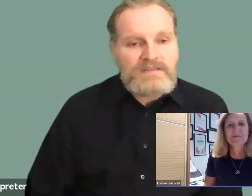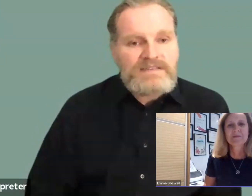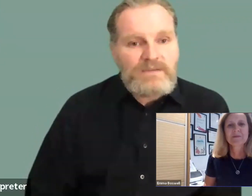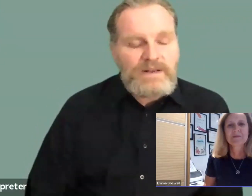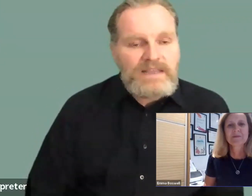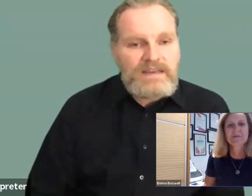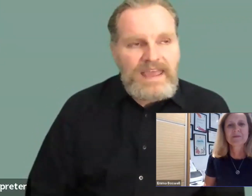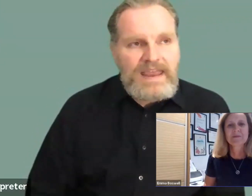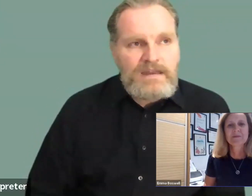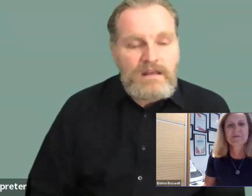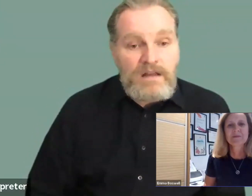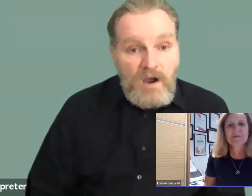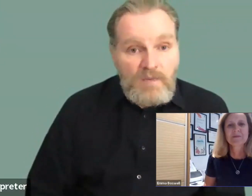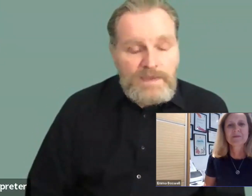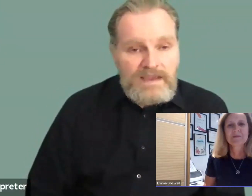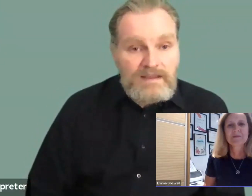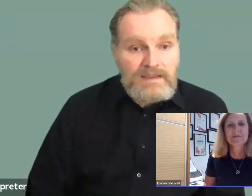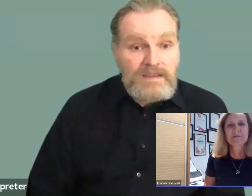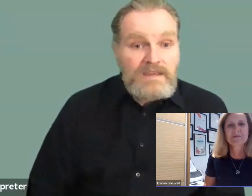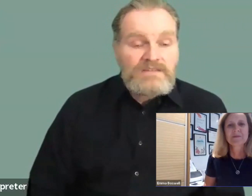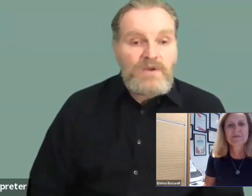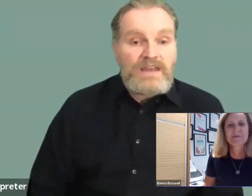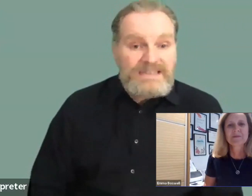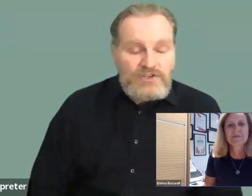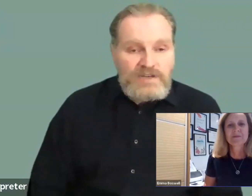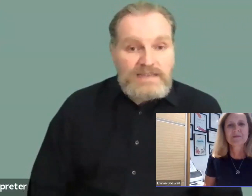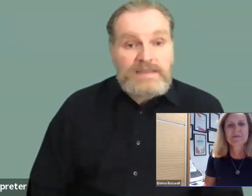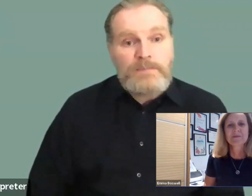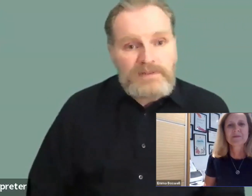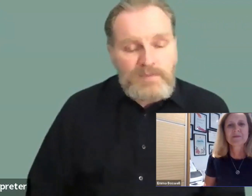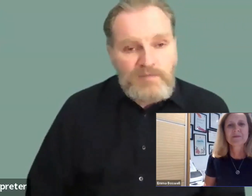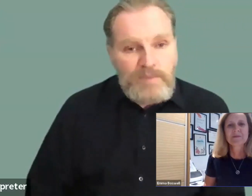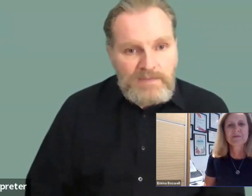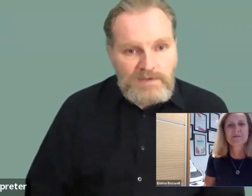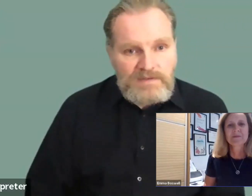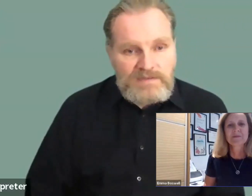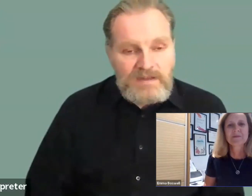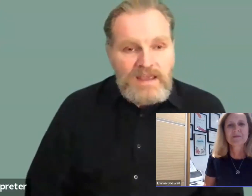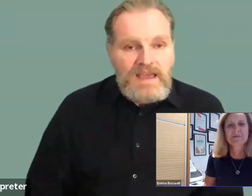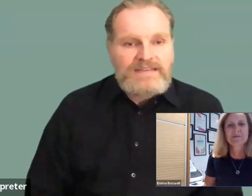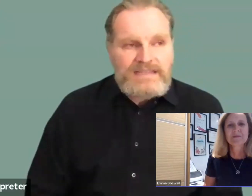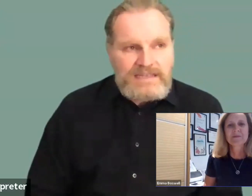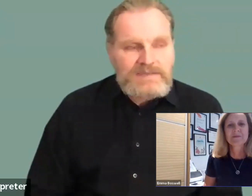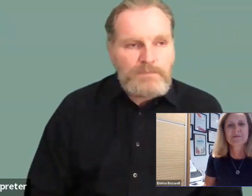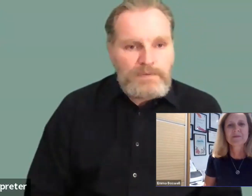doesn't self-clean in an RP eye. So essentially, there's the buildup of pigment. And as this gets